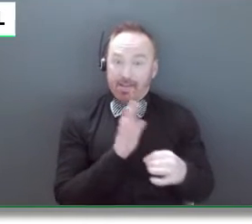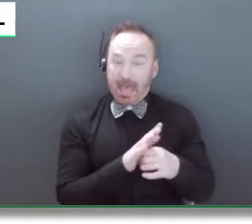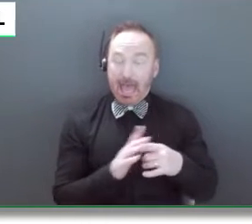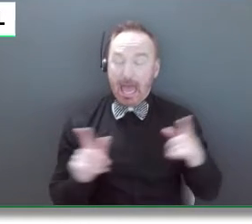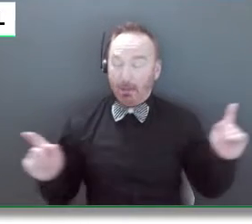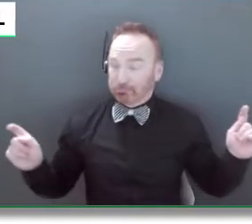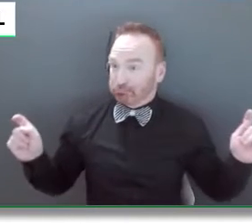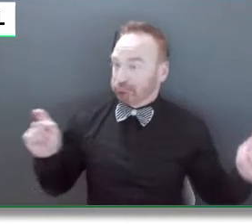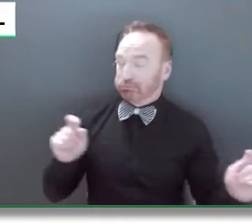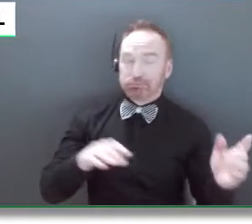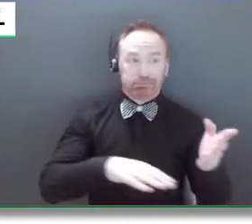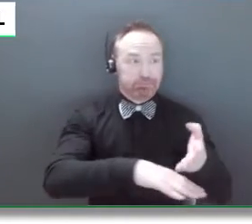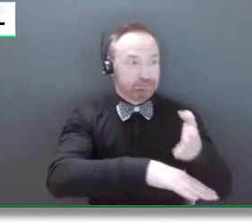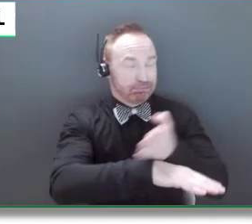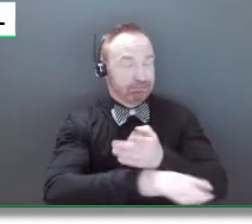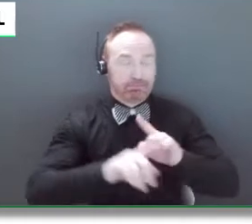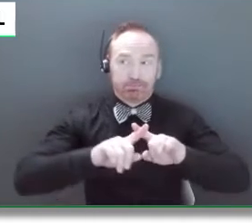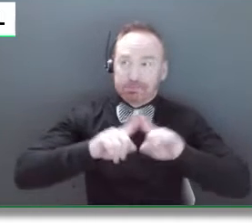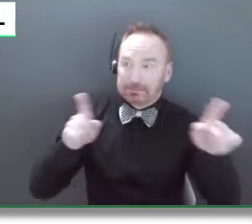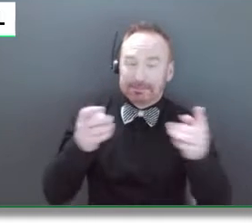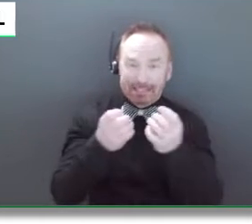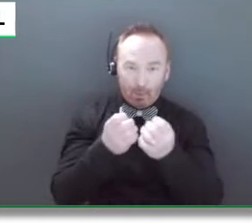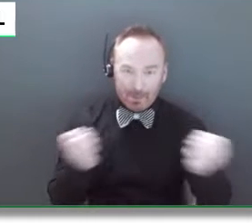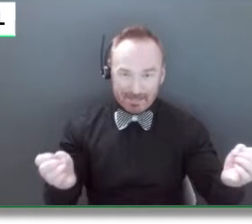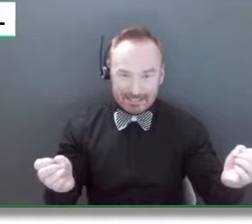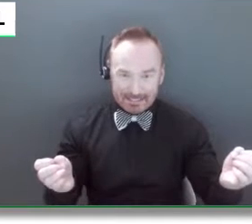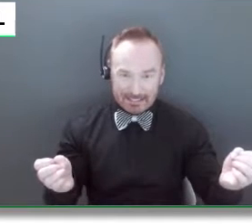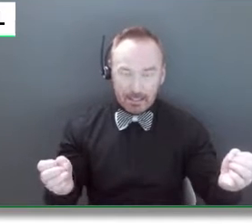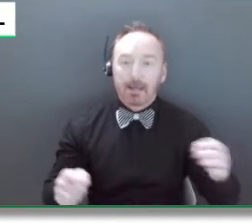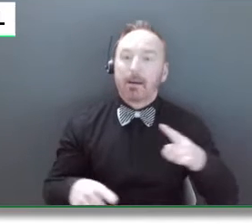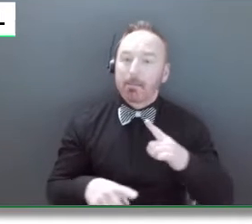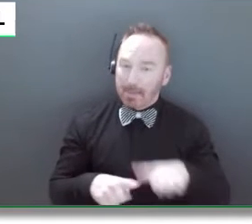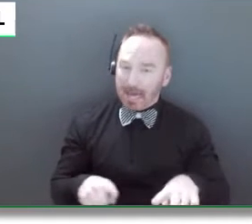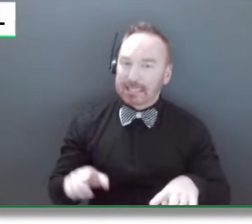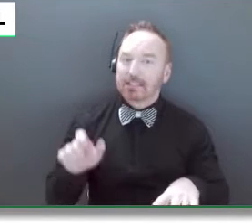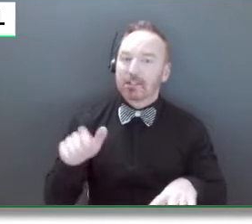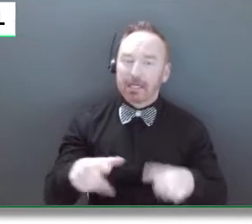what can be used, how a certain bit of equipment is qualified as someone's